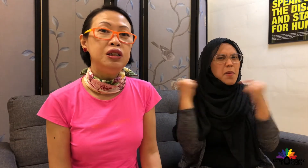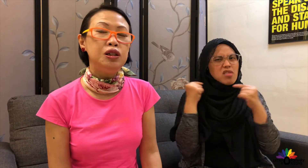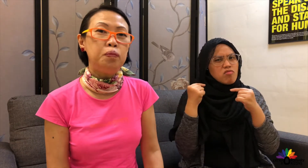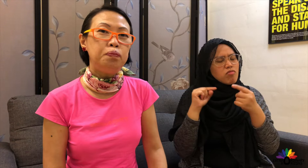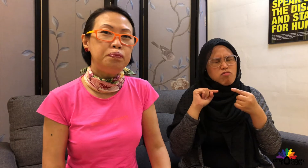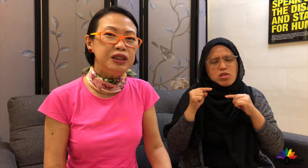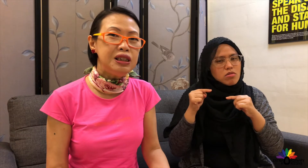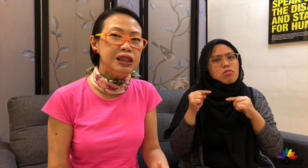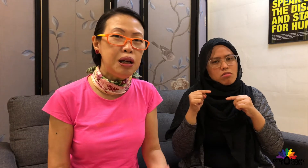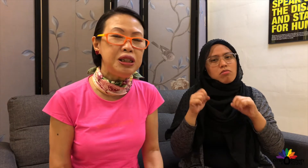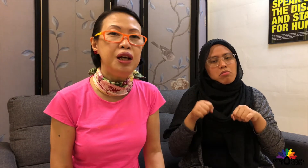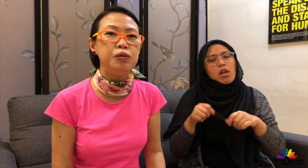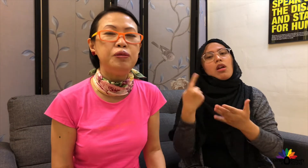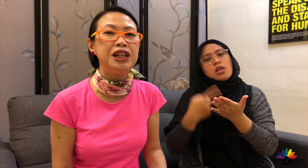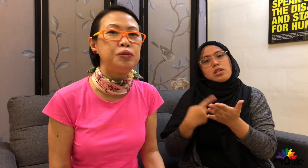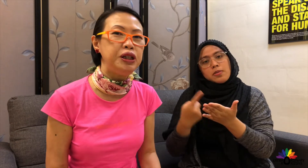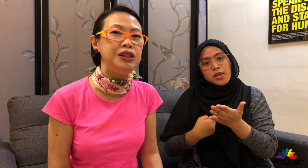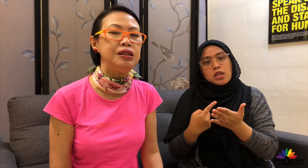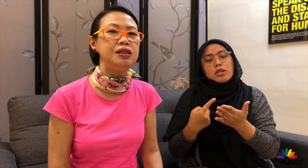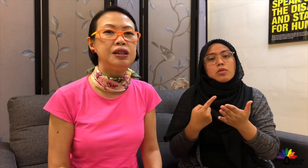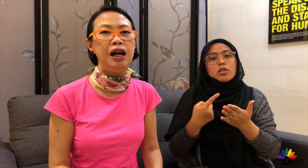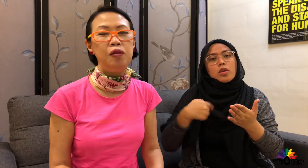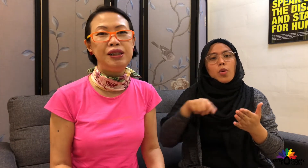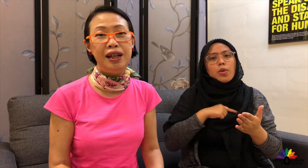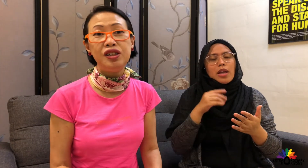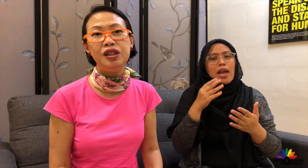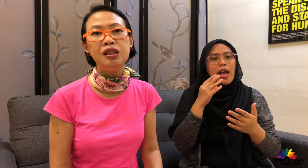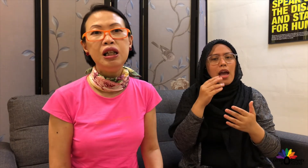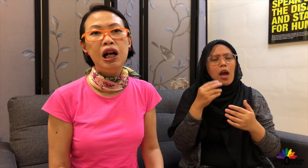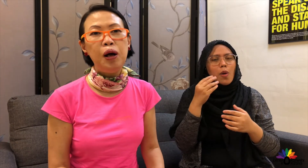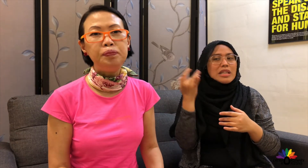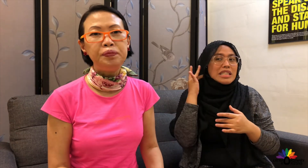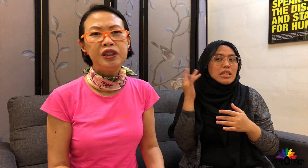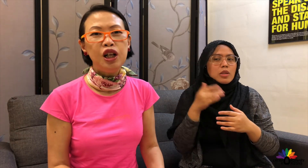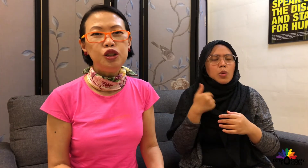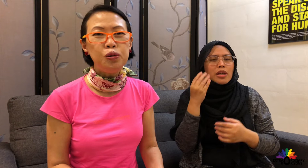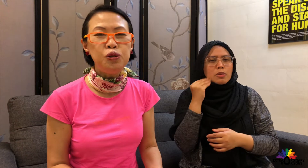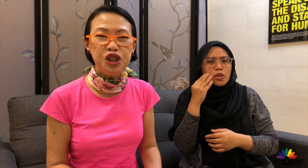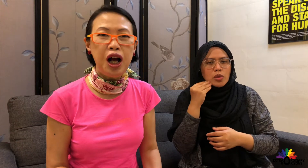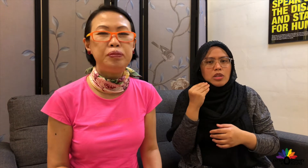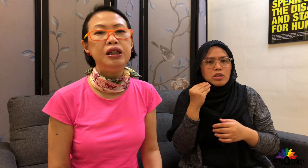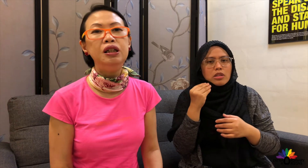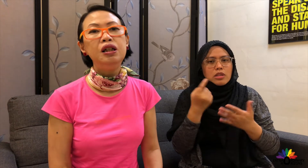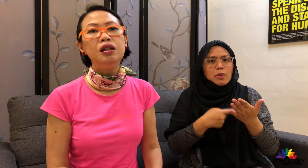So, sometimes when we experience our senses too sharply,